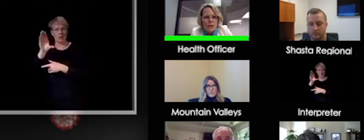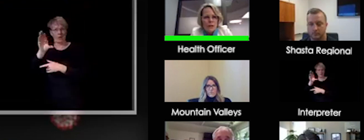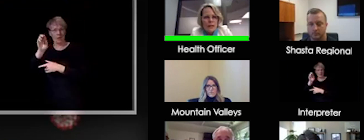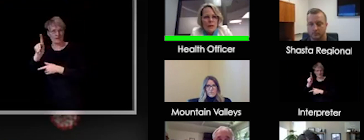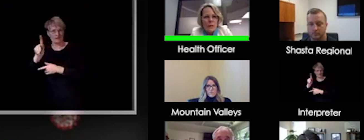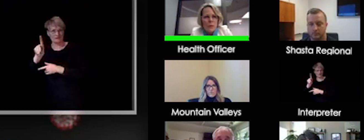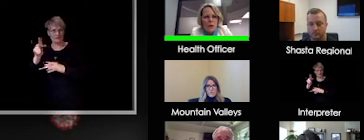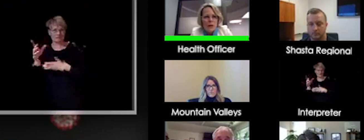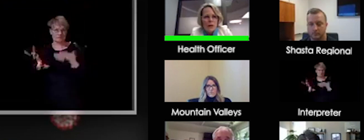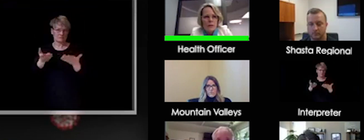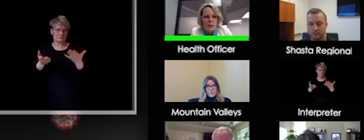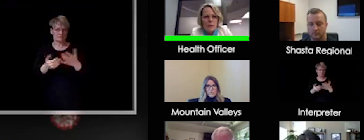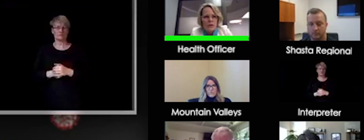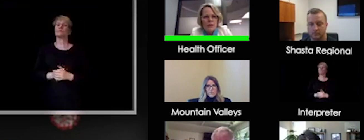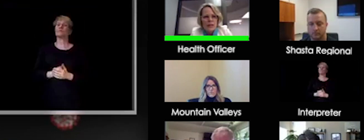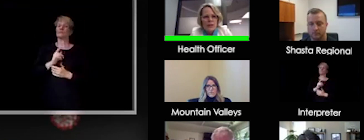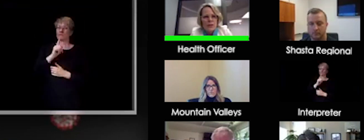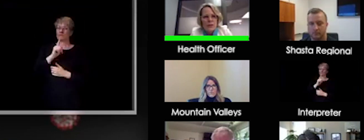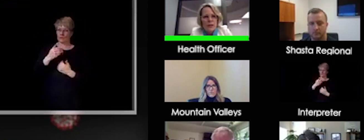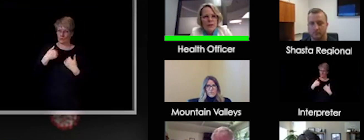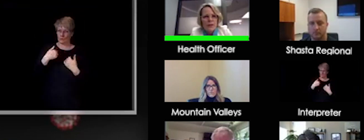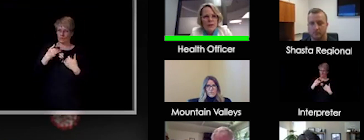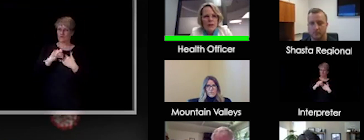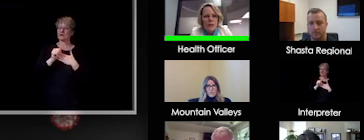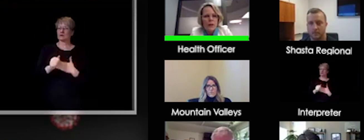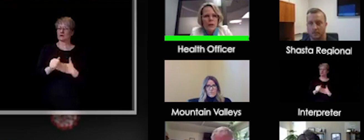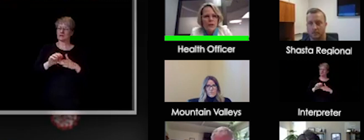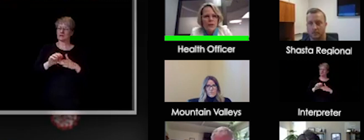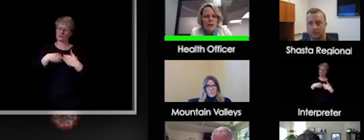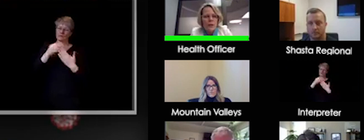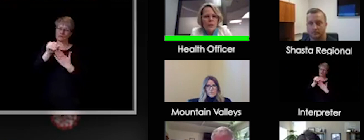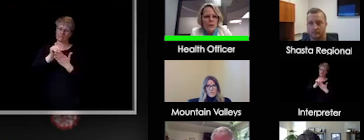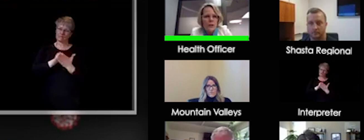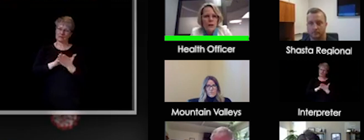guidance actually that’s come out for completion of death certificates and vital records along